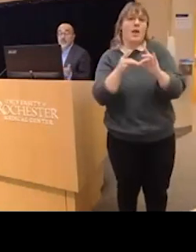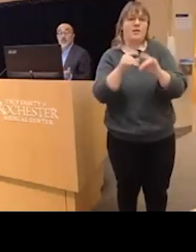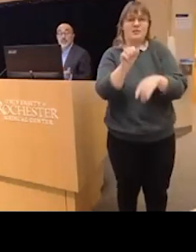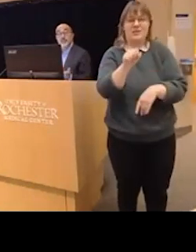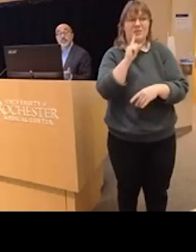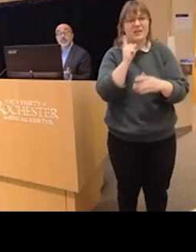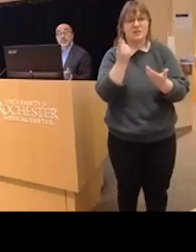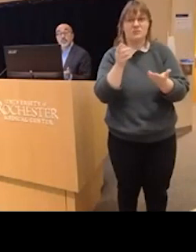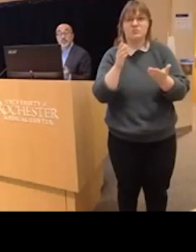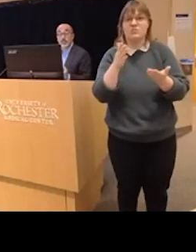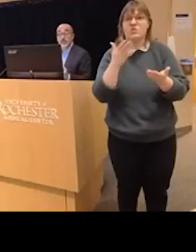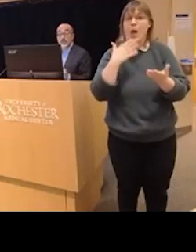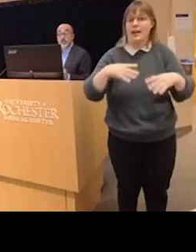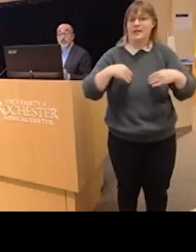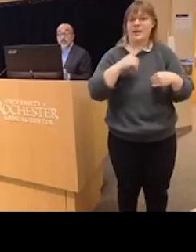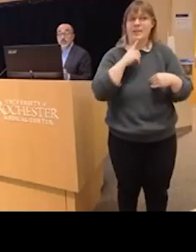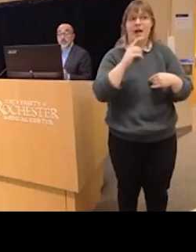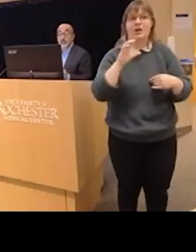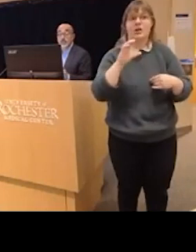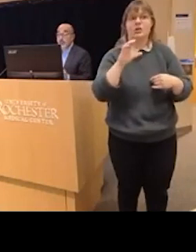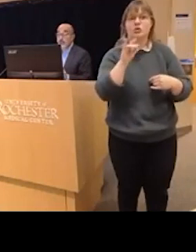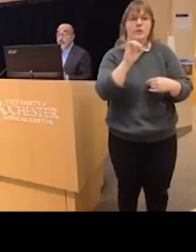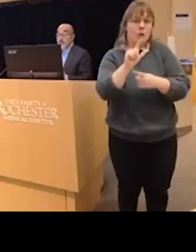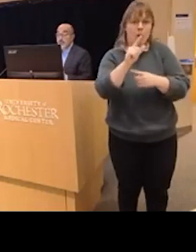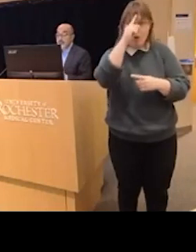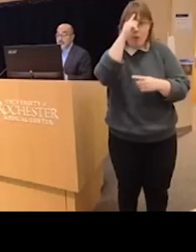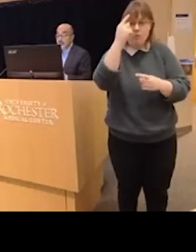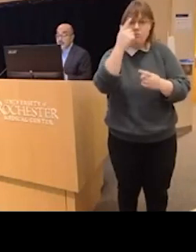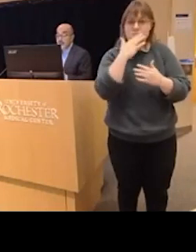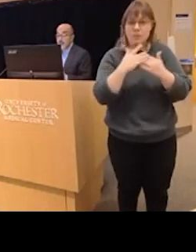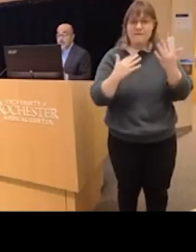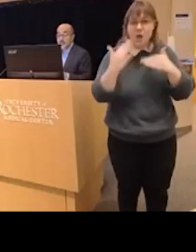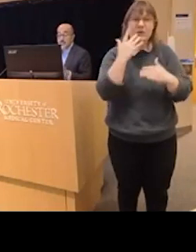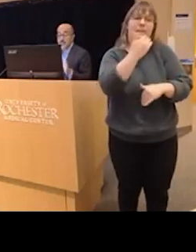pretty well accepted that measuring cerebral blood flow as a little better indicator um so you see